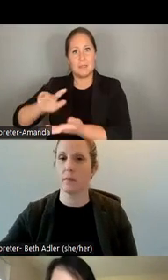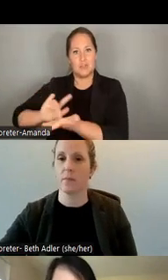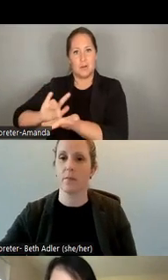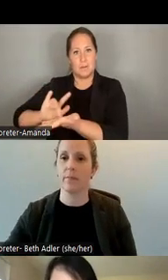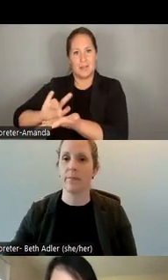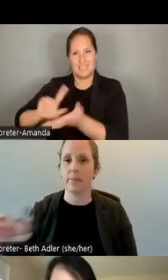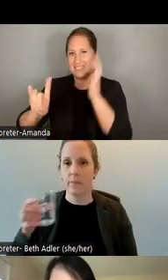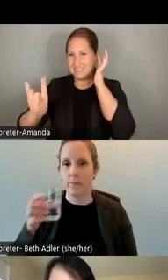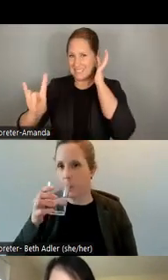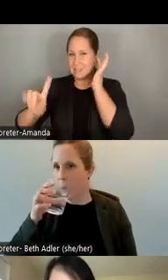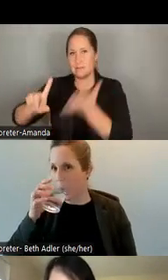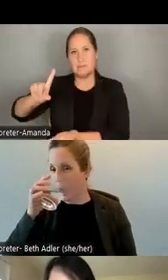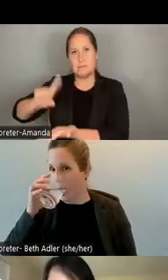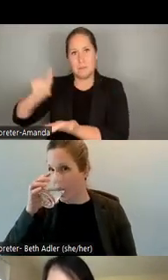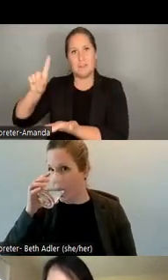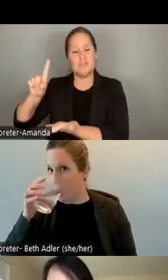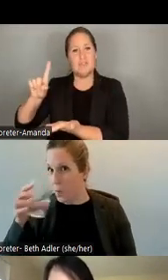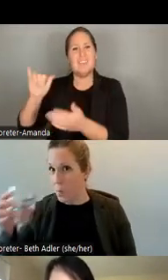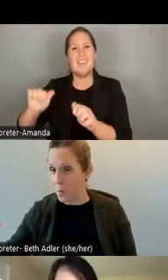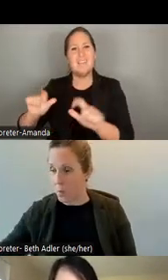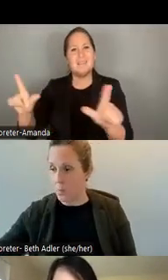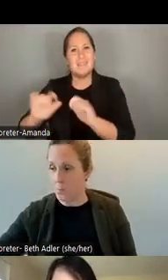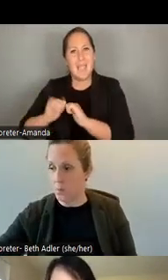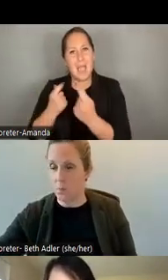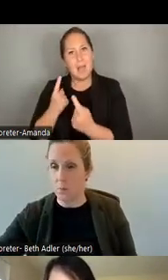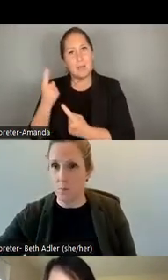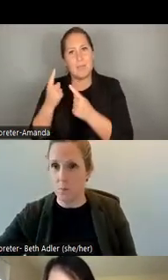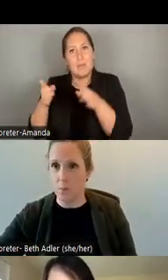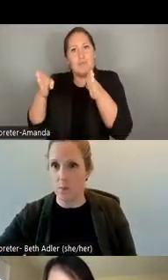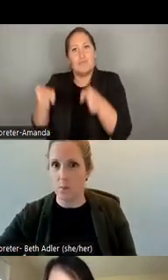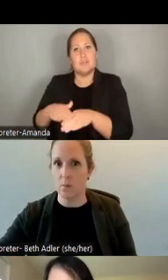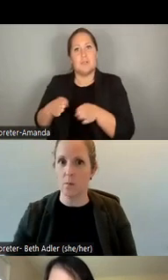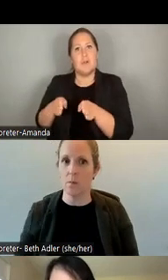a framework for how to think about a person on the street who seems like they may be in medical